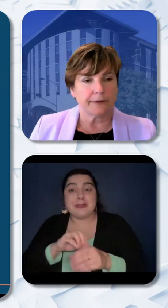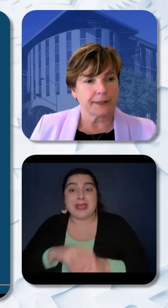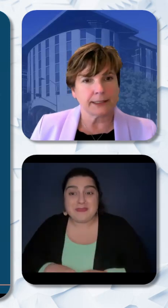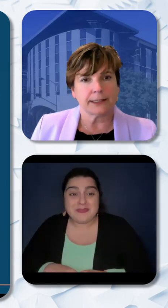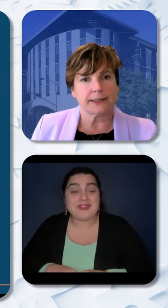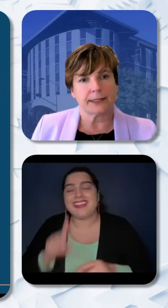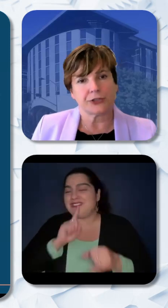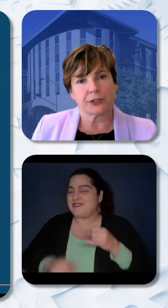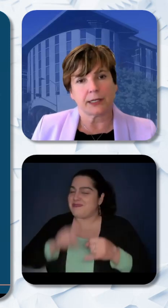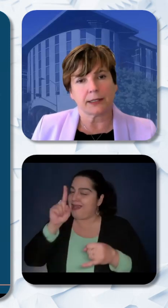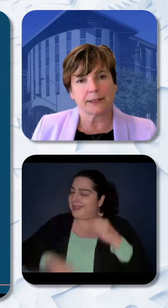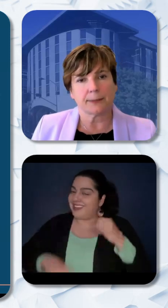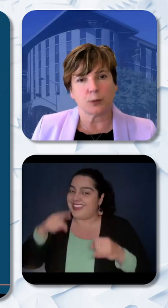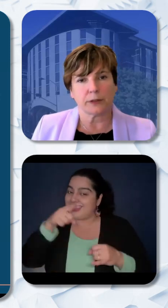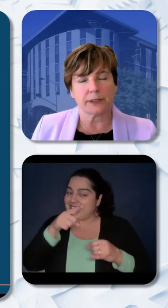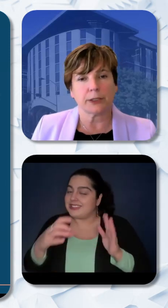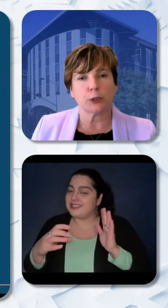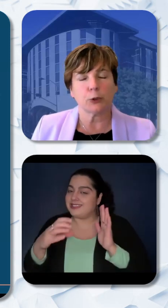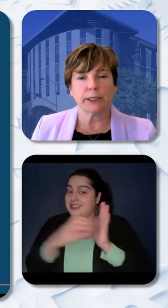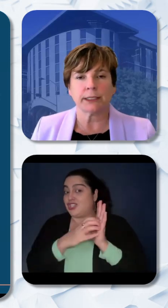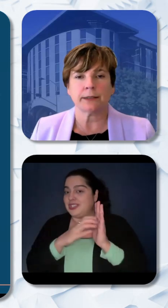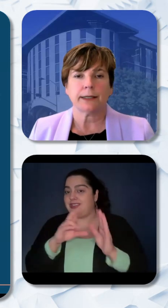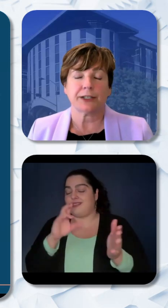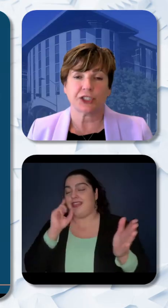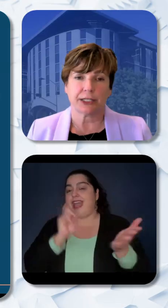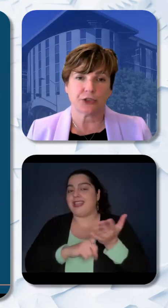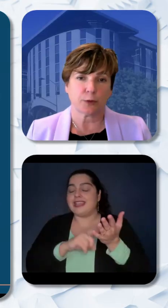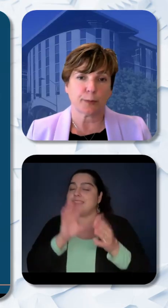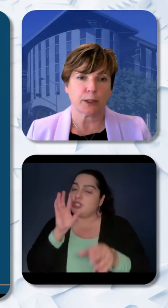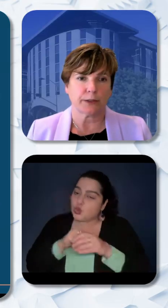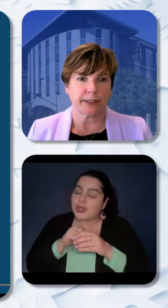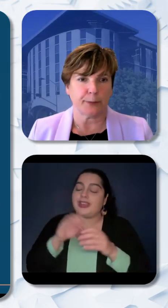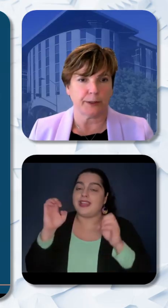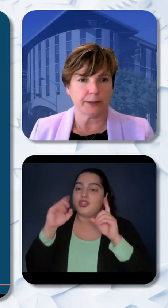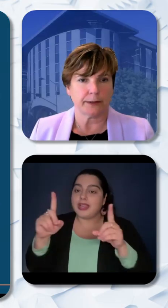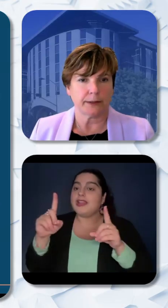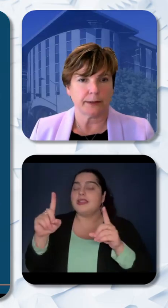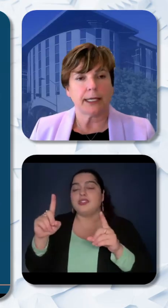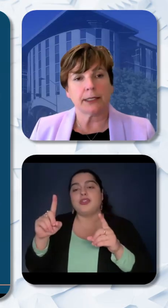And finally, this section highlights the importance of including educational partner input.